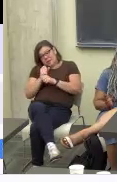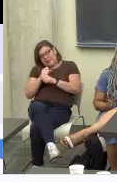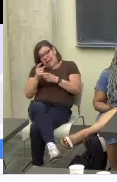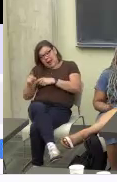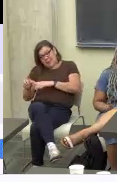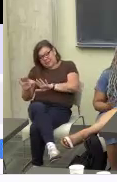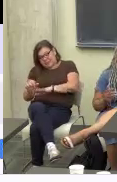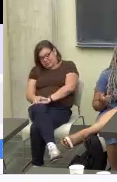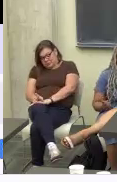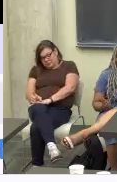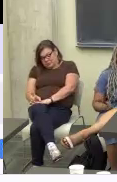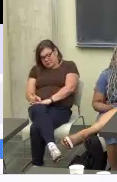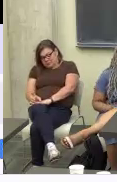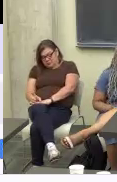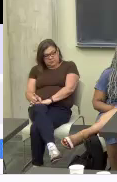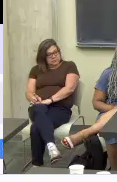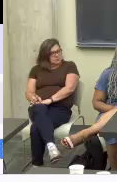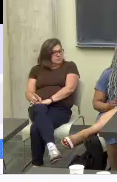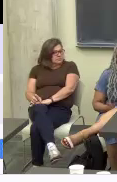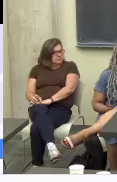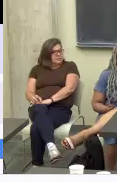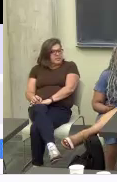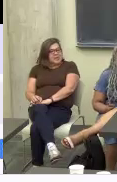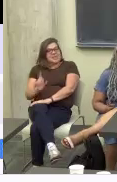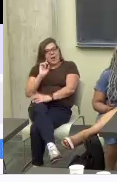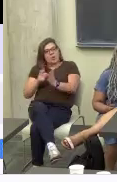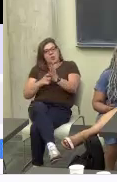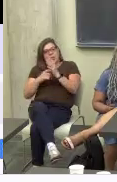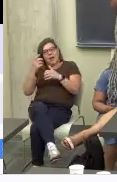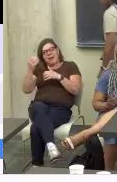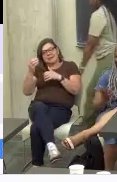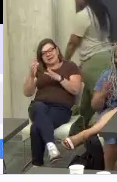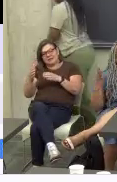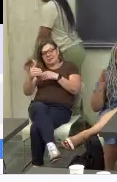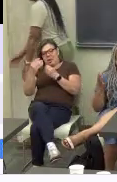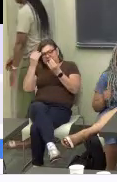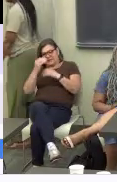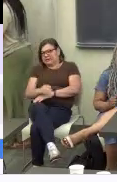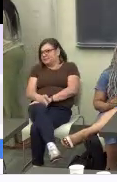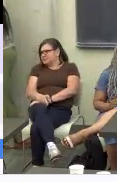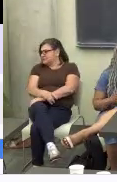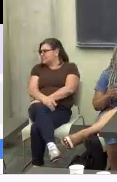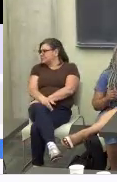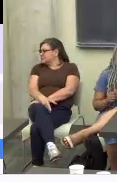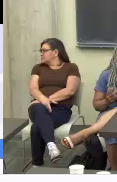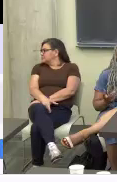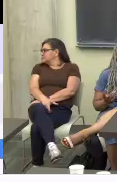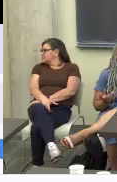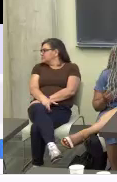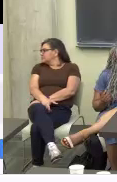unconventional thinking or outside of the box. You know outside the box but you know like